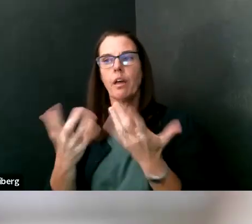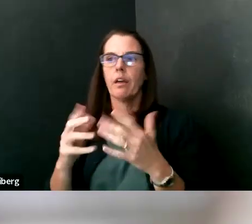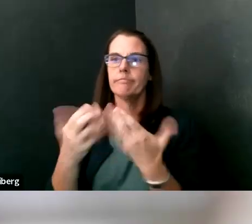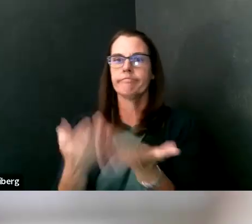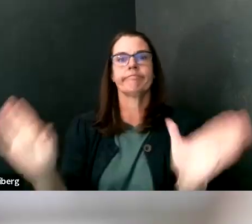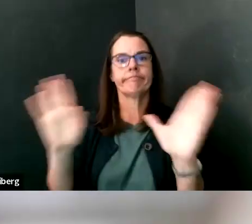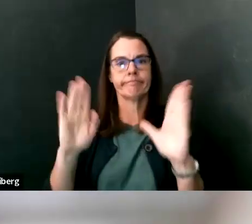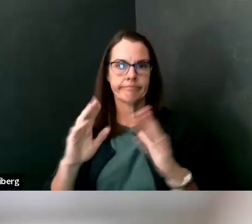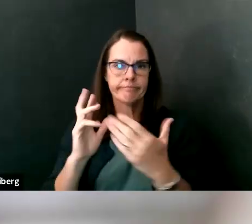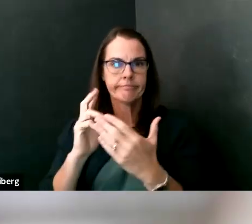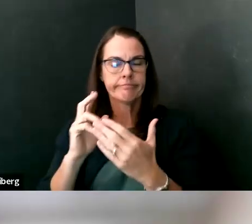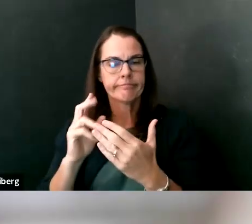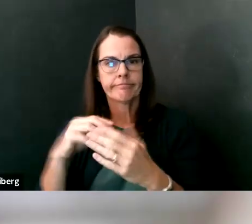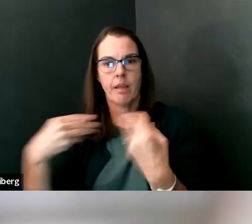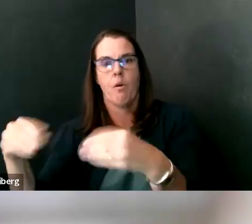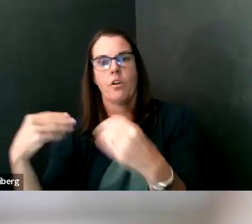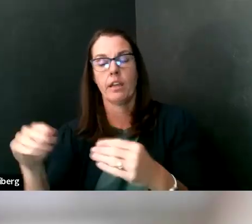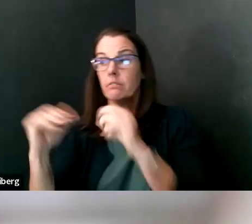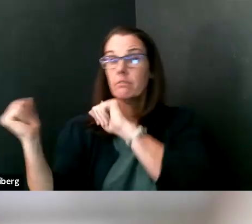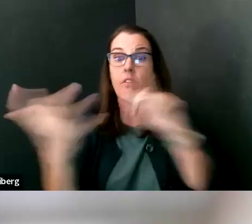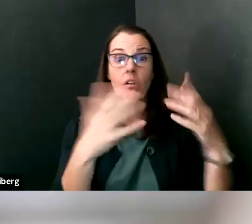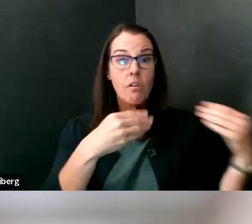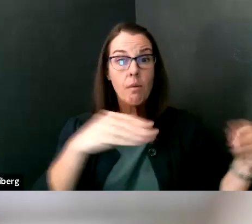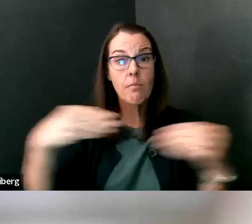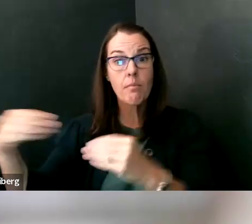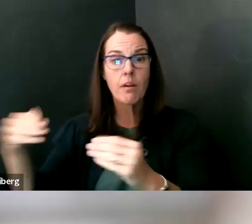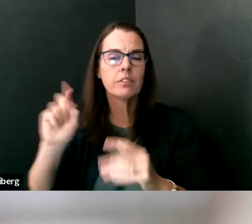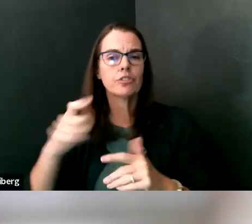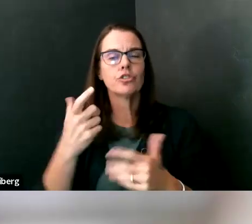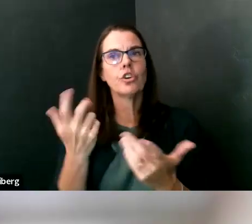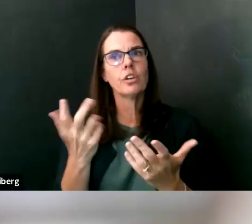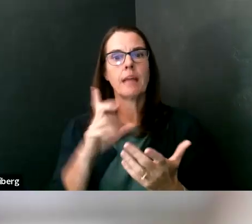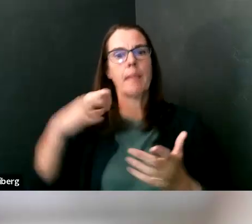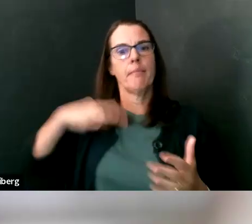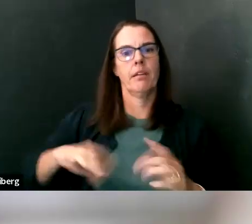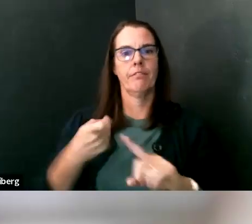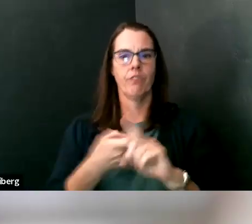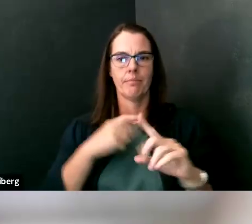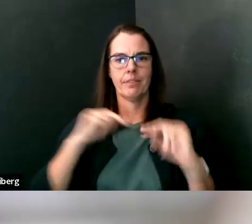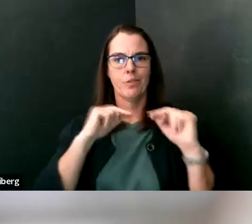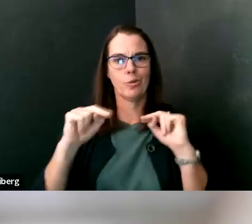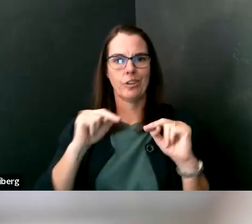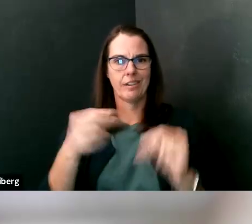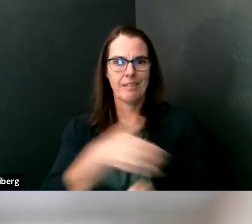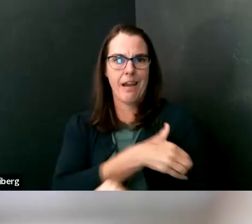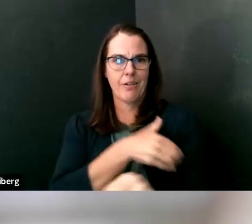all markets um uh should kind of benefit from the negotiating power that Medicare brings to bear um